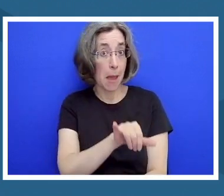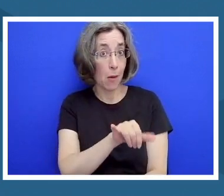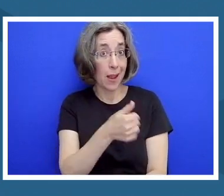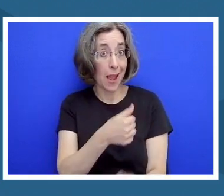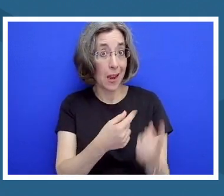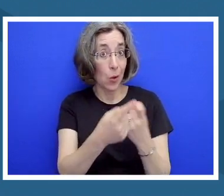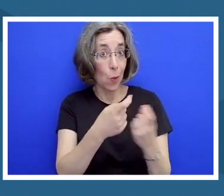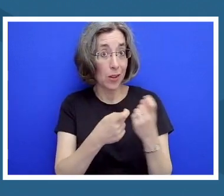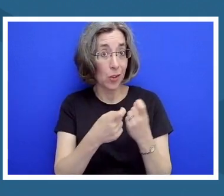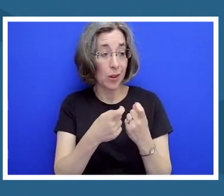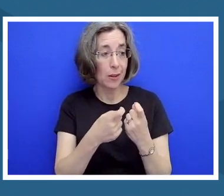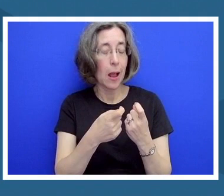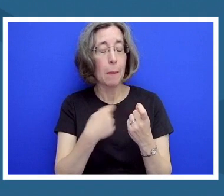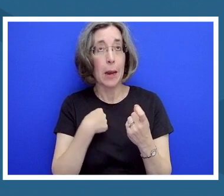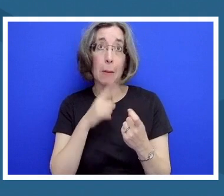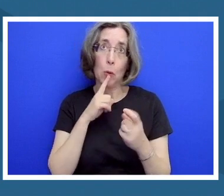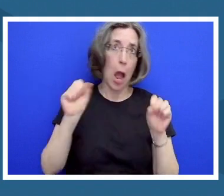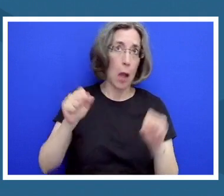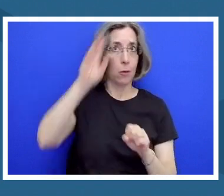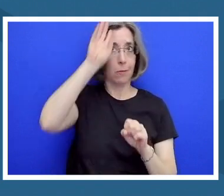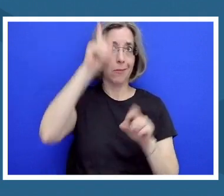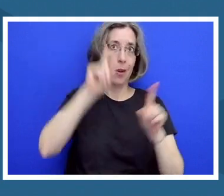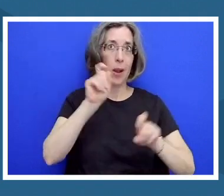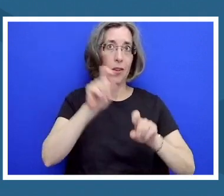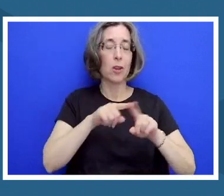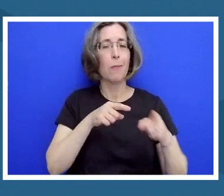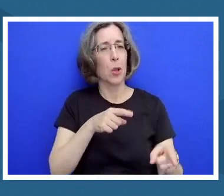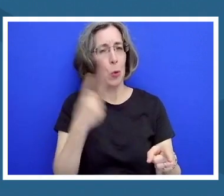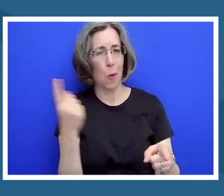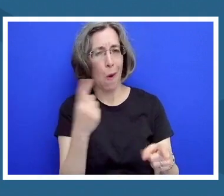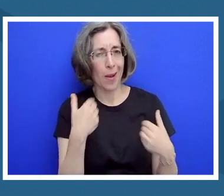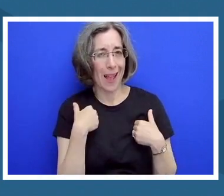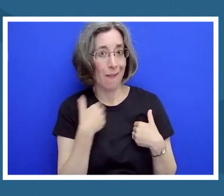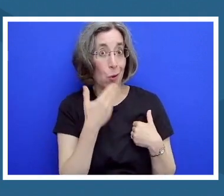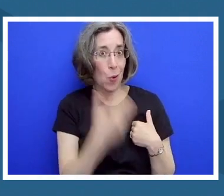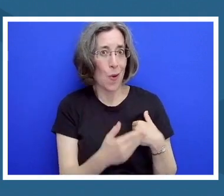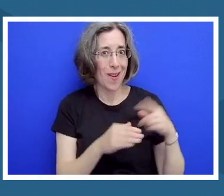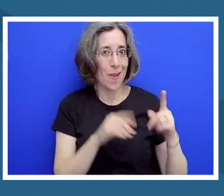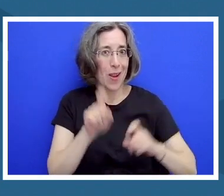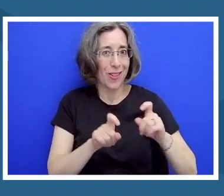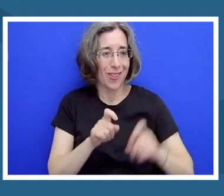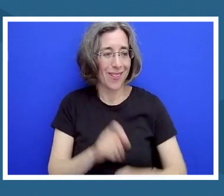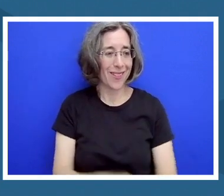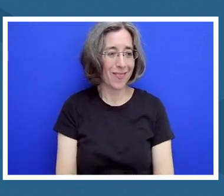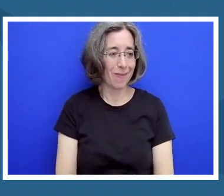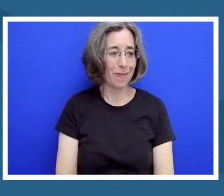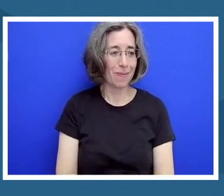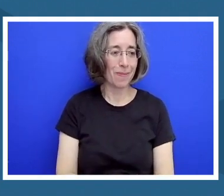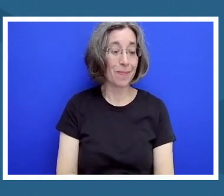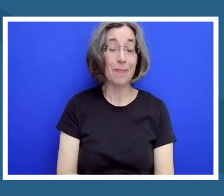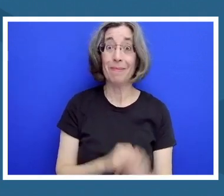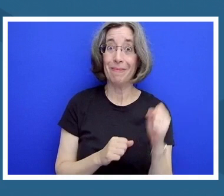i'm sure i could come up with some but i know you always have some exciting questions for mercedes